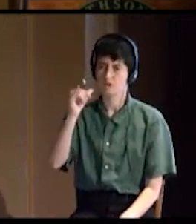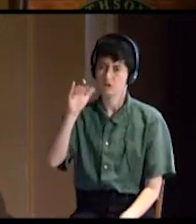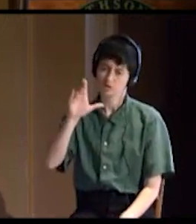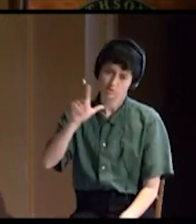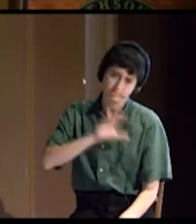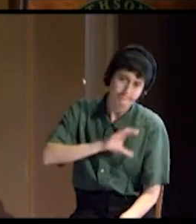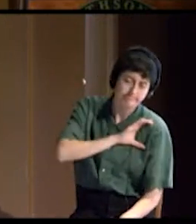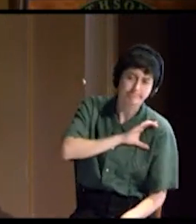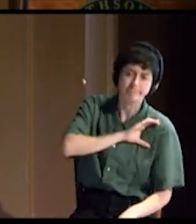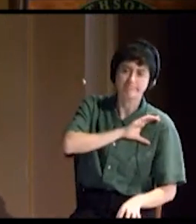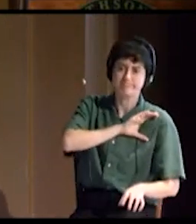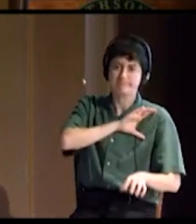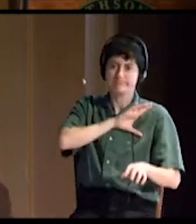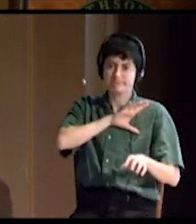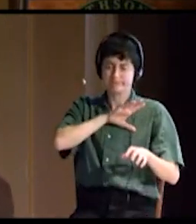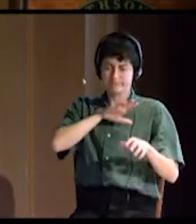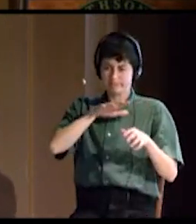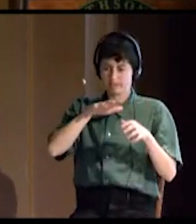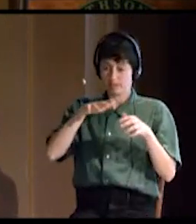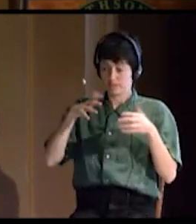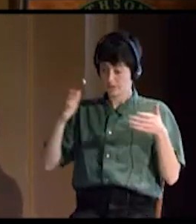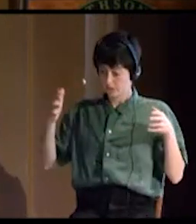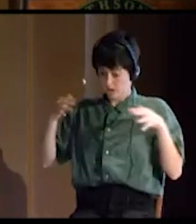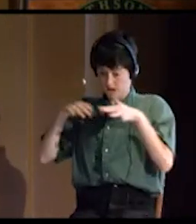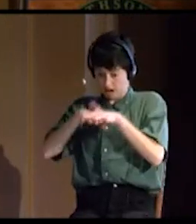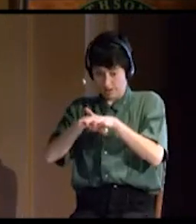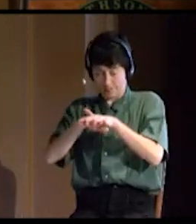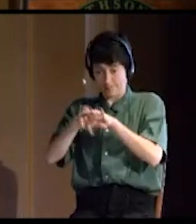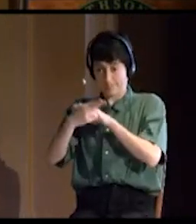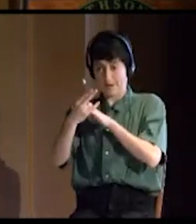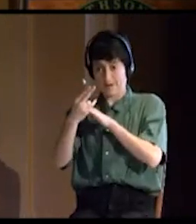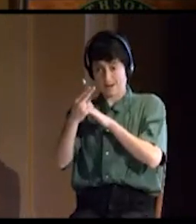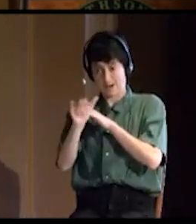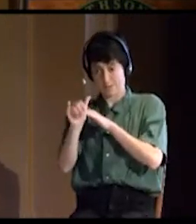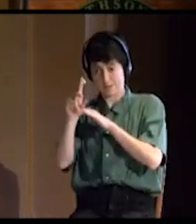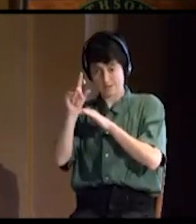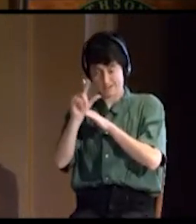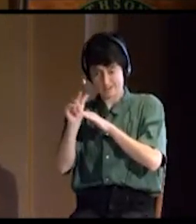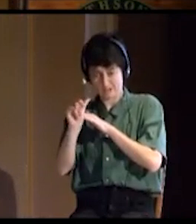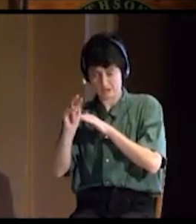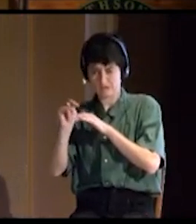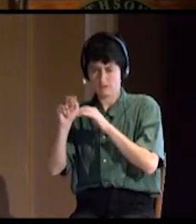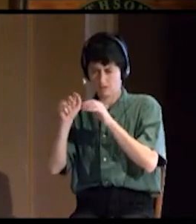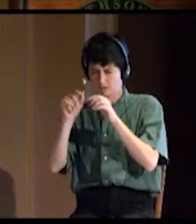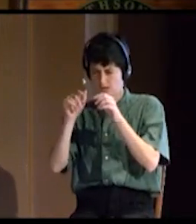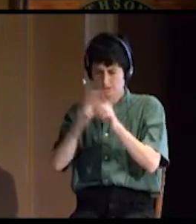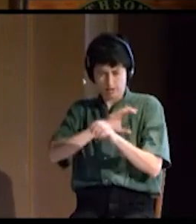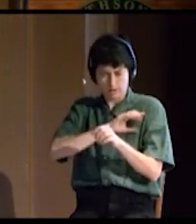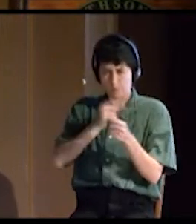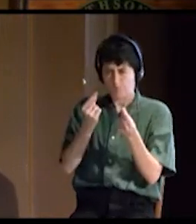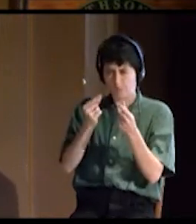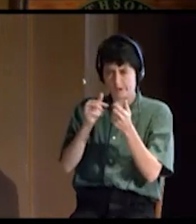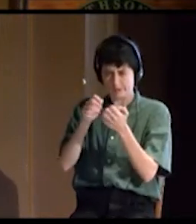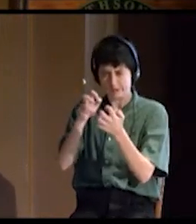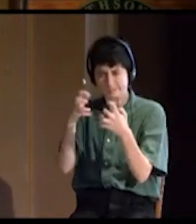if this helped it survive environmental change. So let's look at the parents. Machine learning models are really good